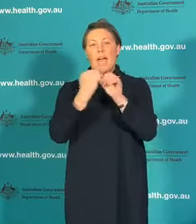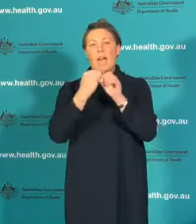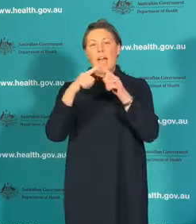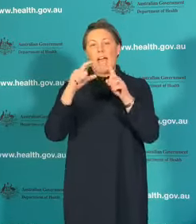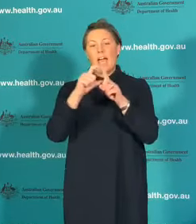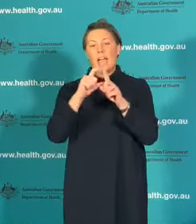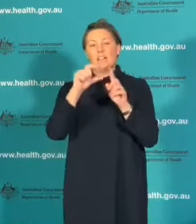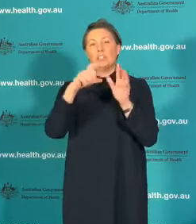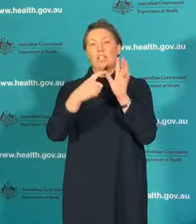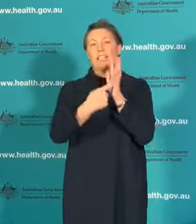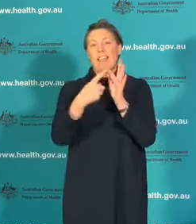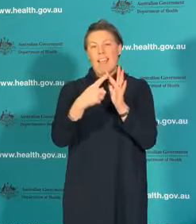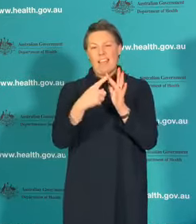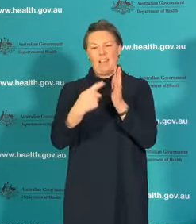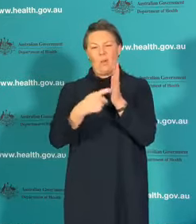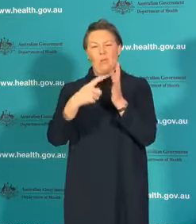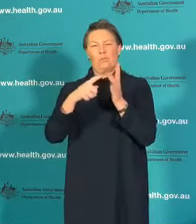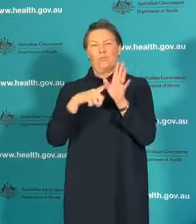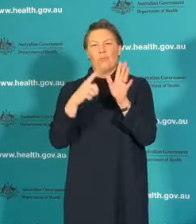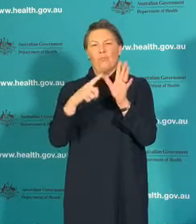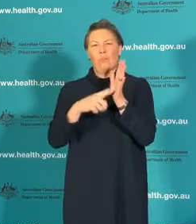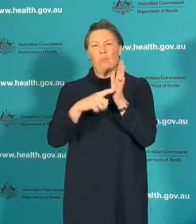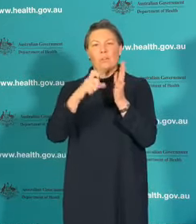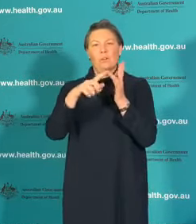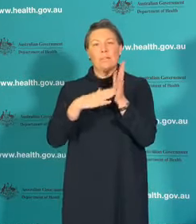that these are the Commonwealth Health Department nor the aged care